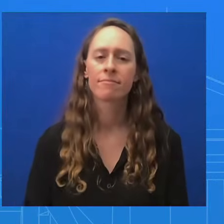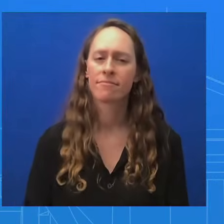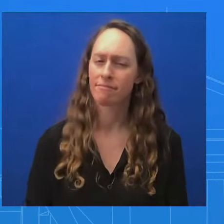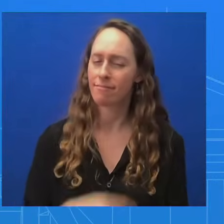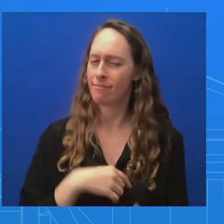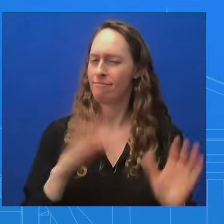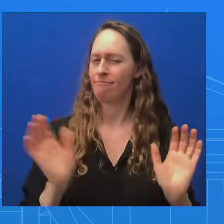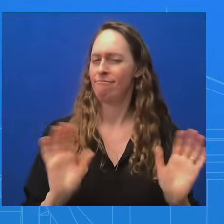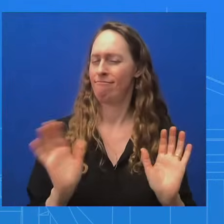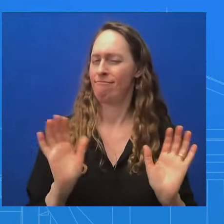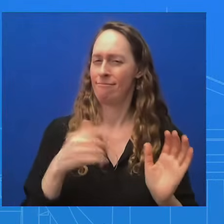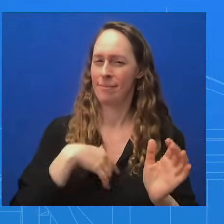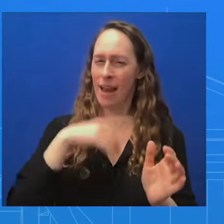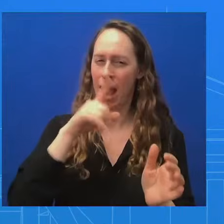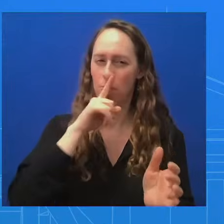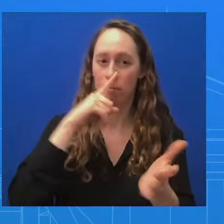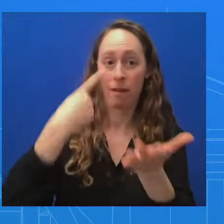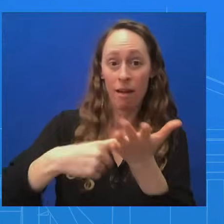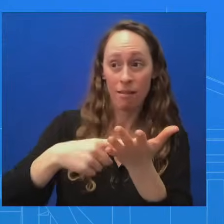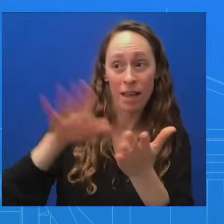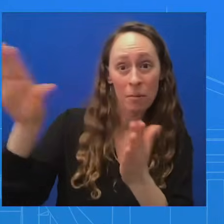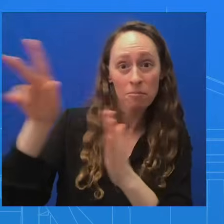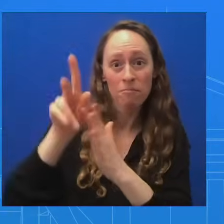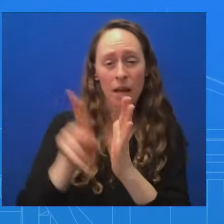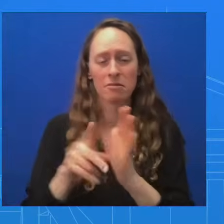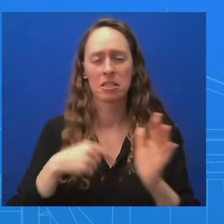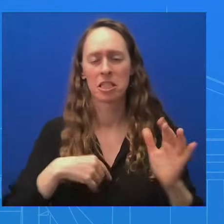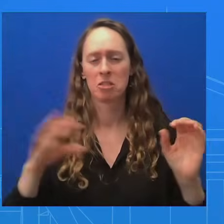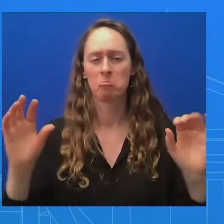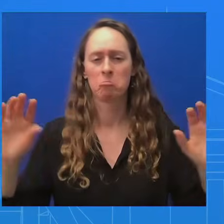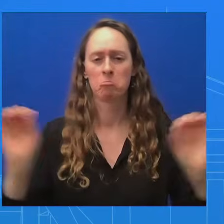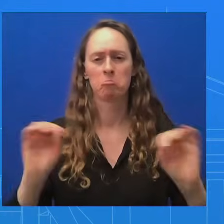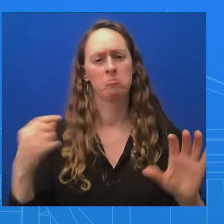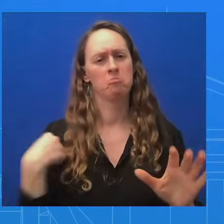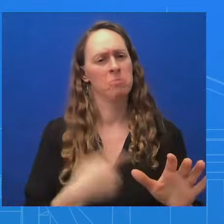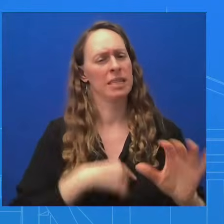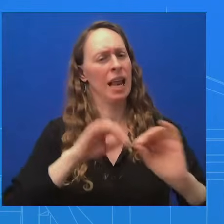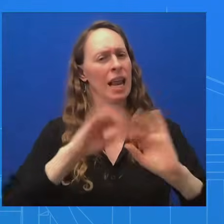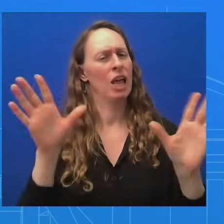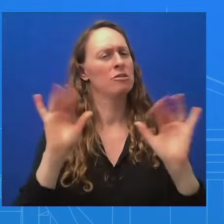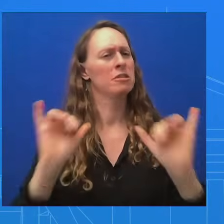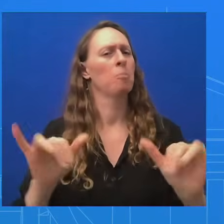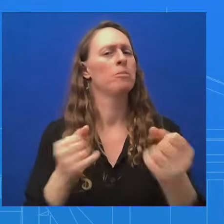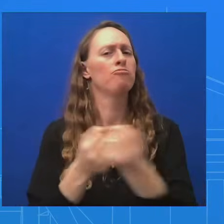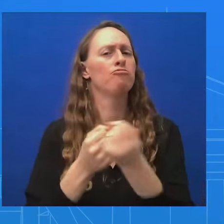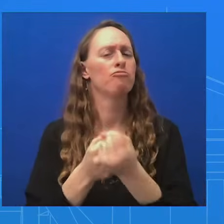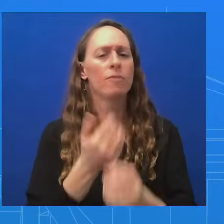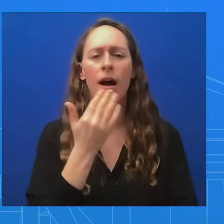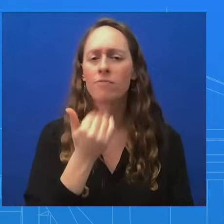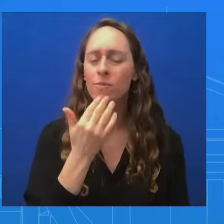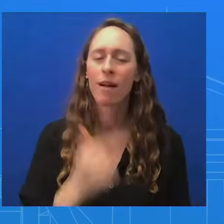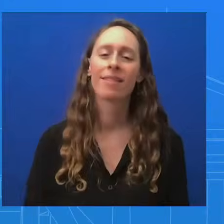targeted their field hospital in Khan Younis today, injuring one patient and a staff. Can you confirm this? Mr. Kirby: I cannot.